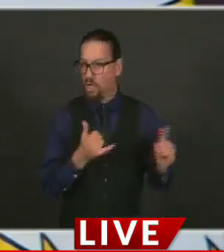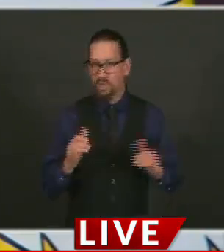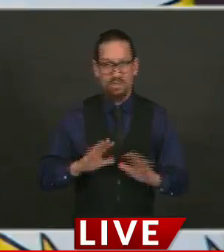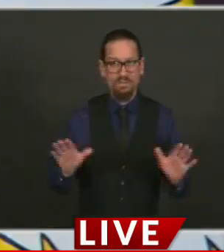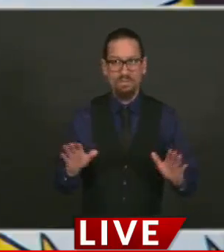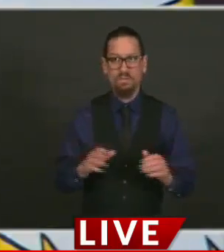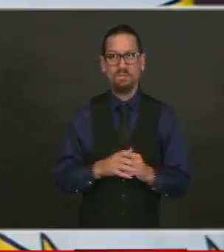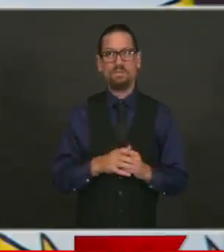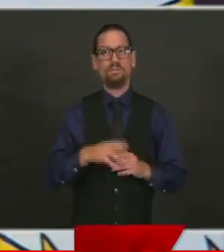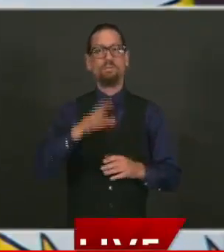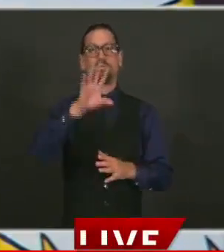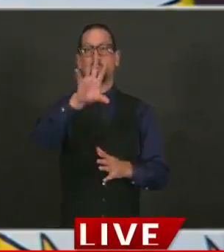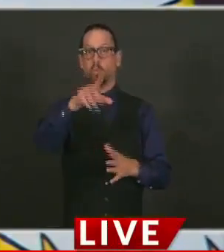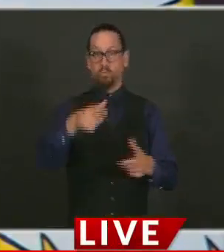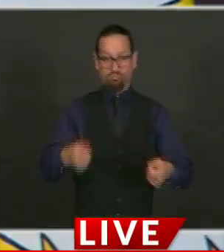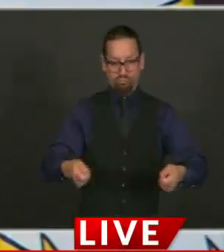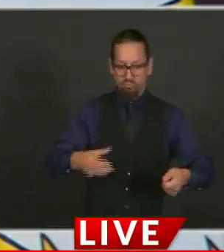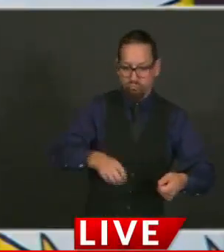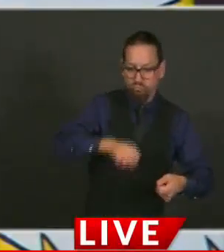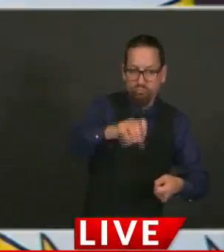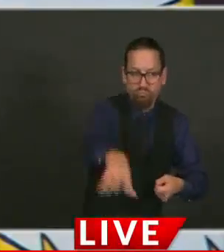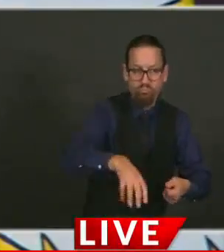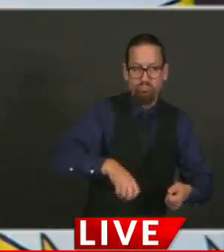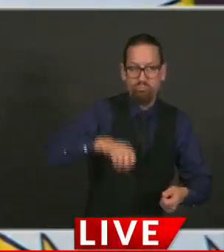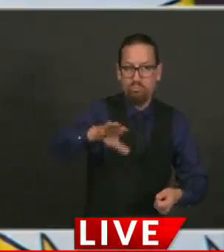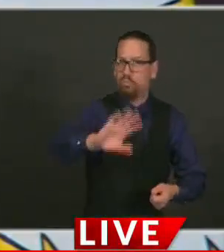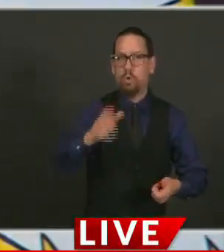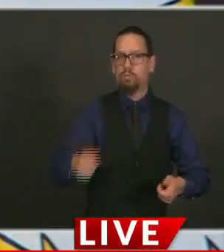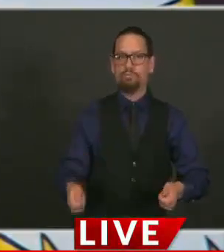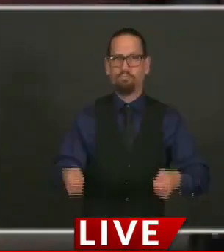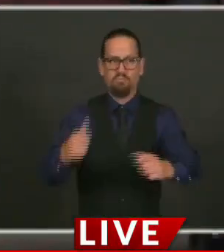WITH MASKS. NOT PASSING OUT CANDY.